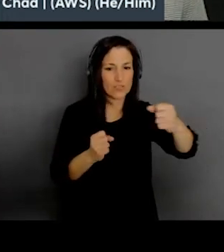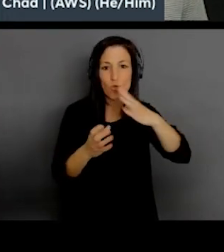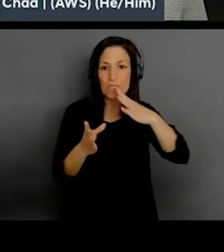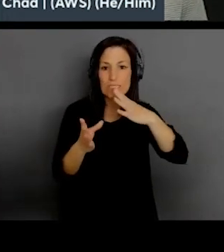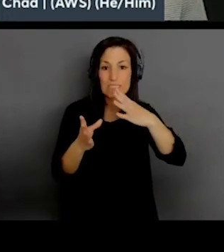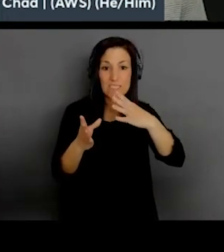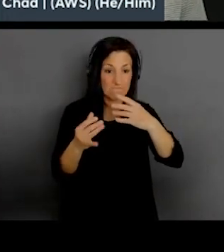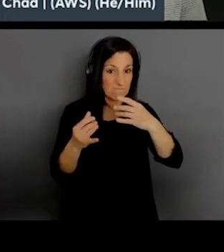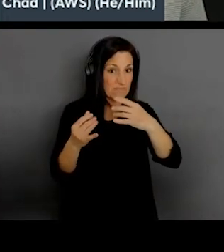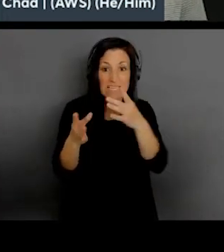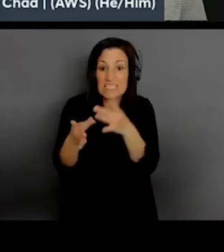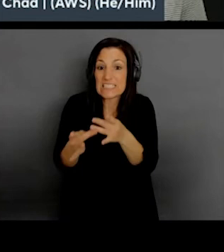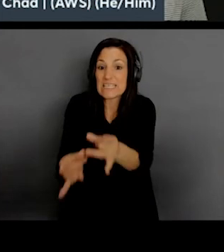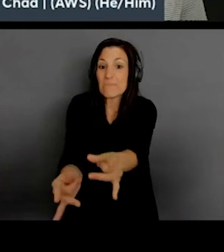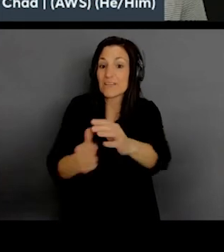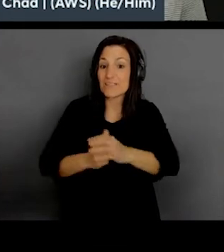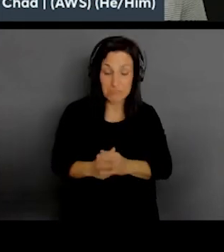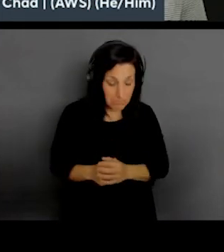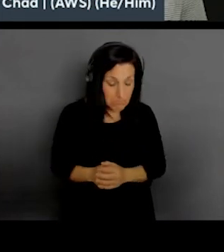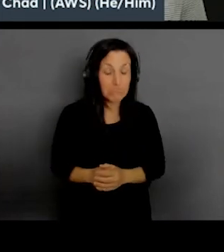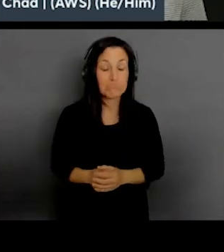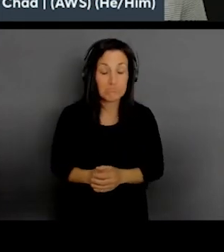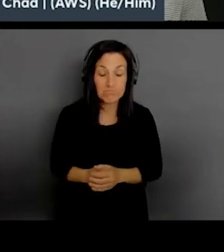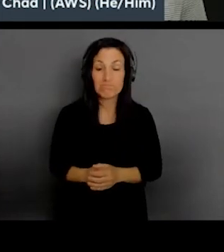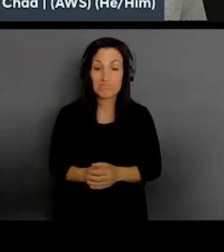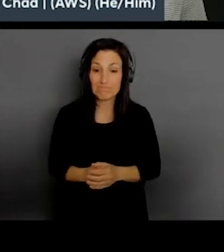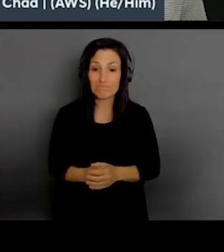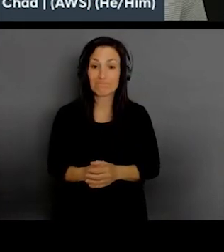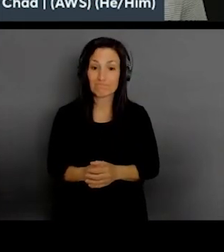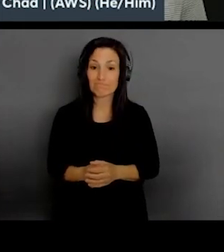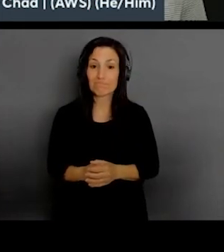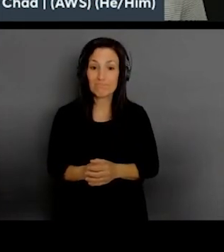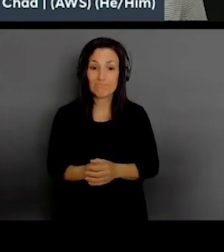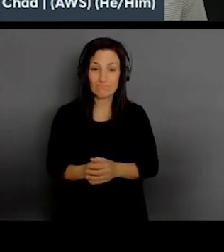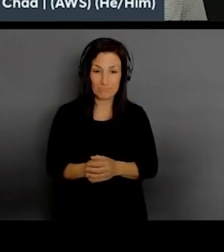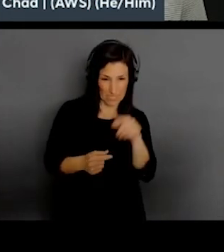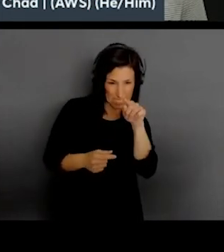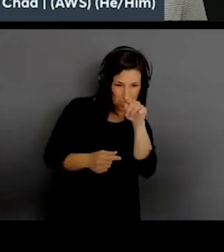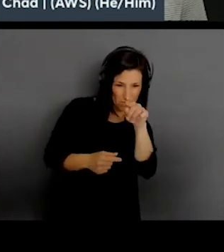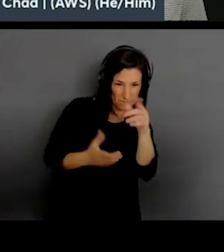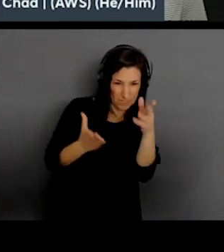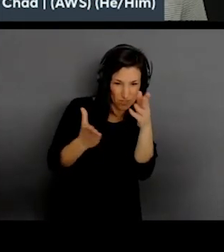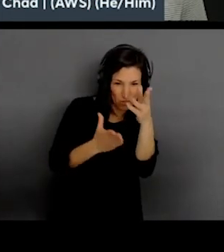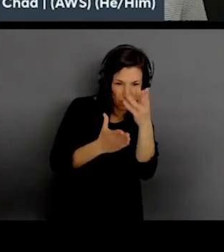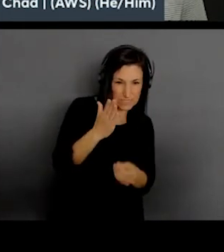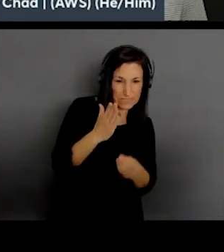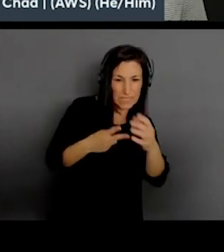So yeah, that's about... Yeah, so here the Serverless option for the reader. In order to create for now,